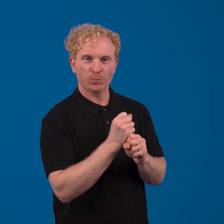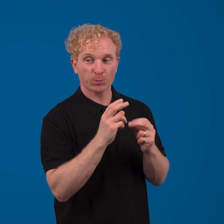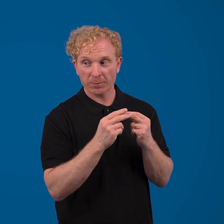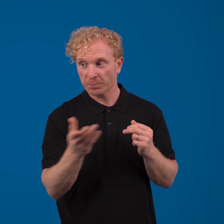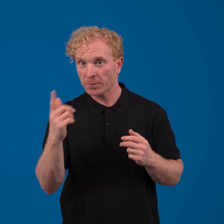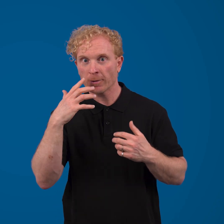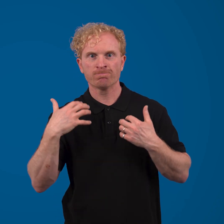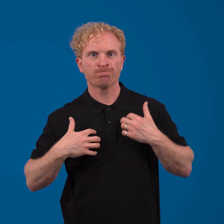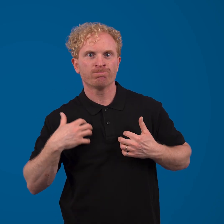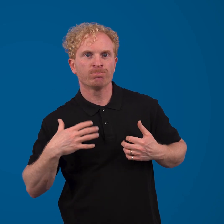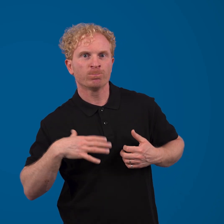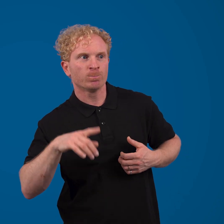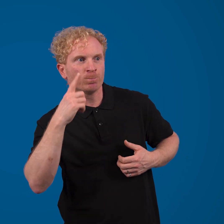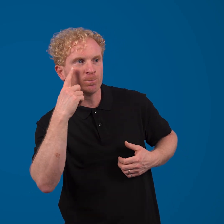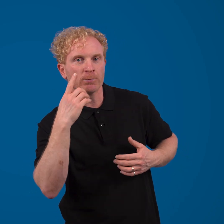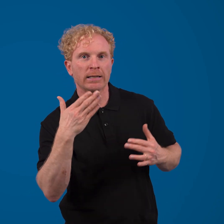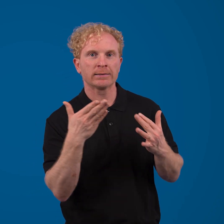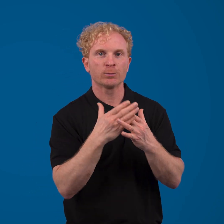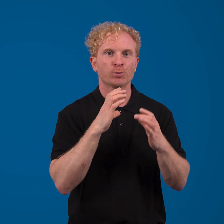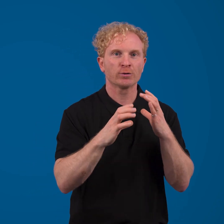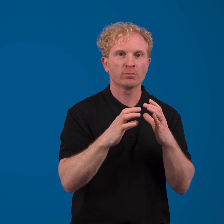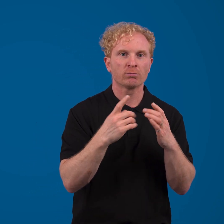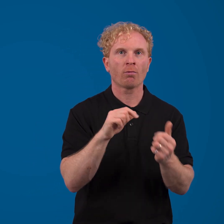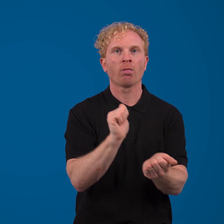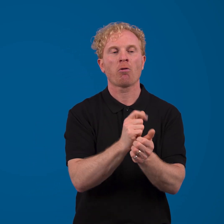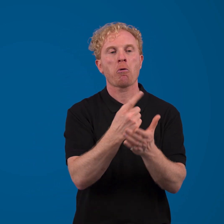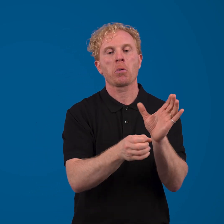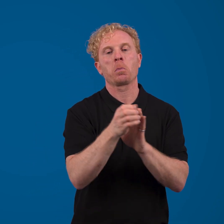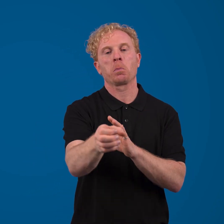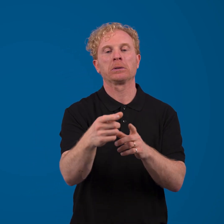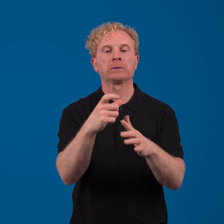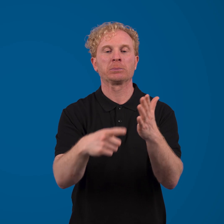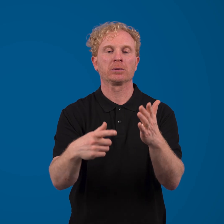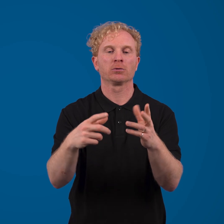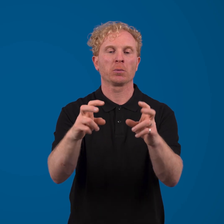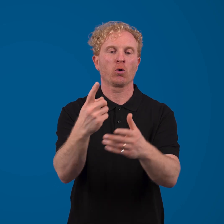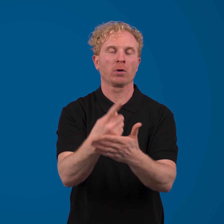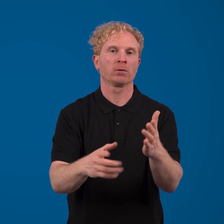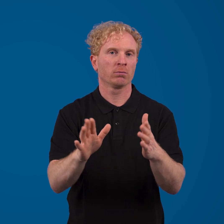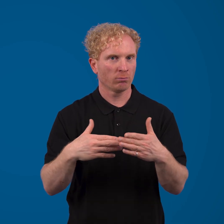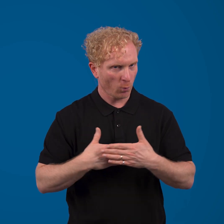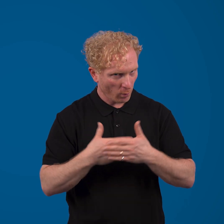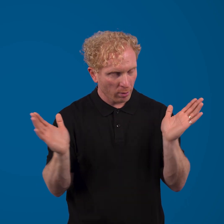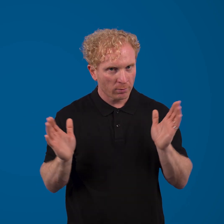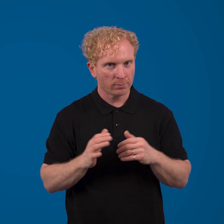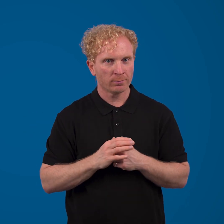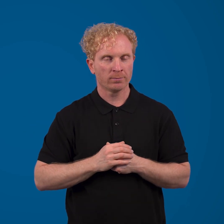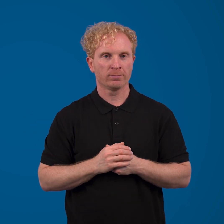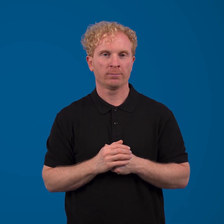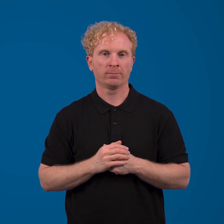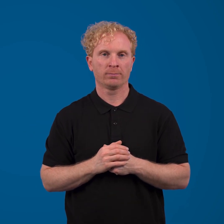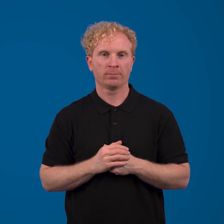with people eager to see accessible communication to not be restricted to ‘disability specific’ areas.